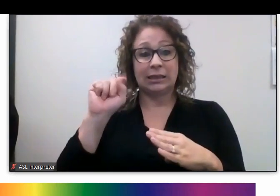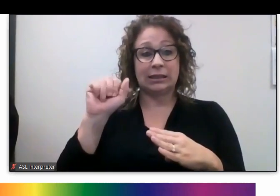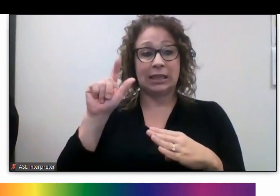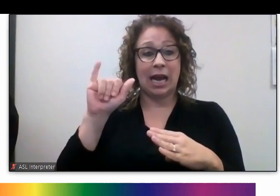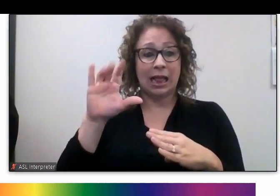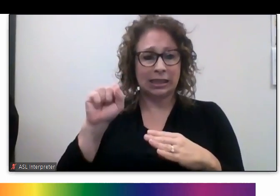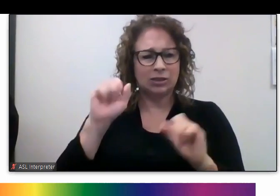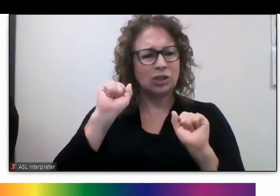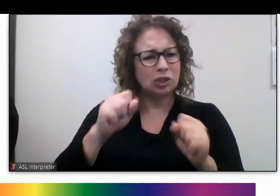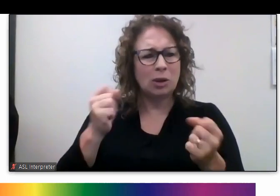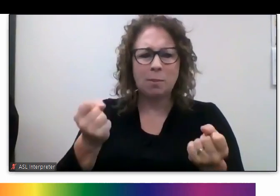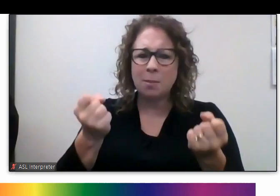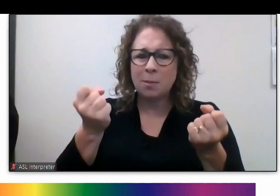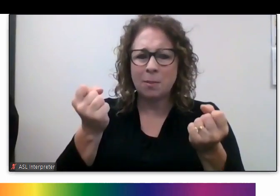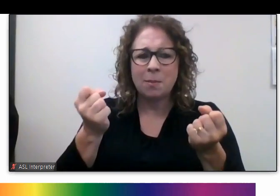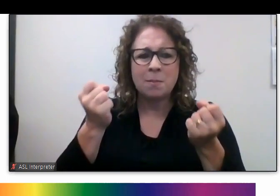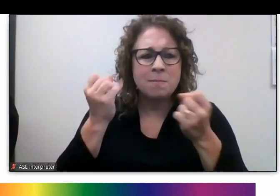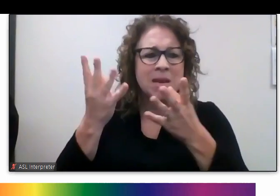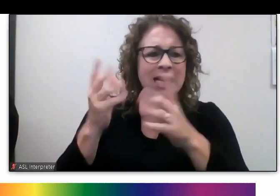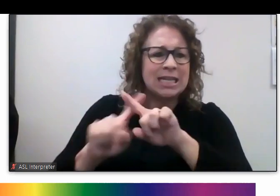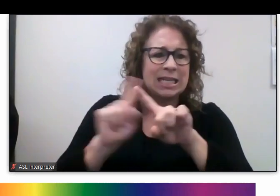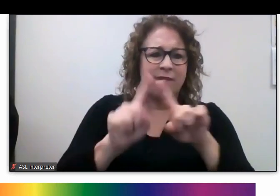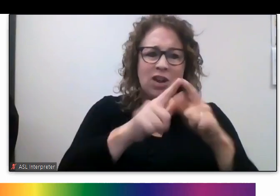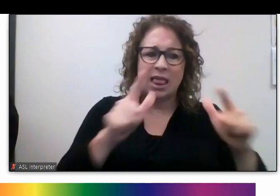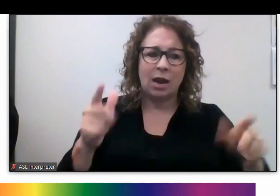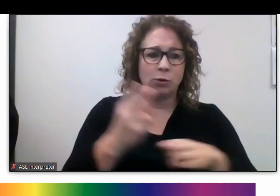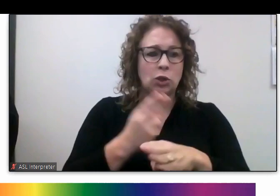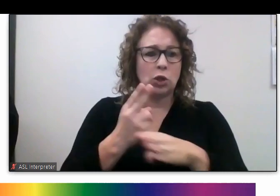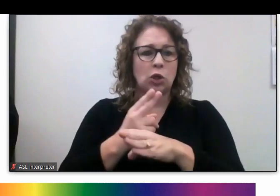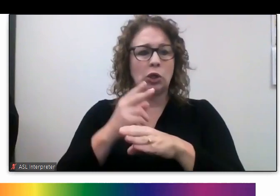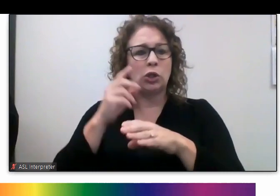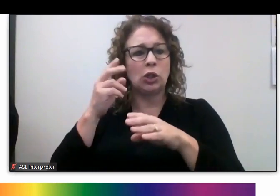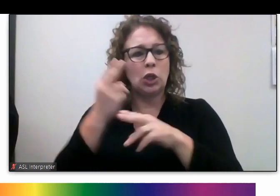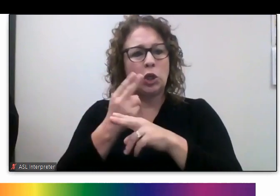depending on your audience. They should use a sans-serif font